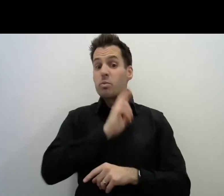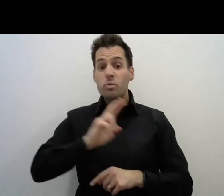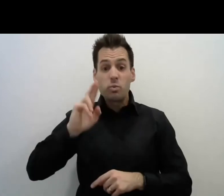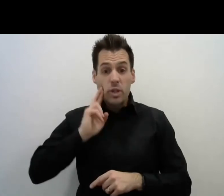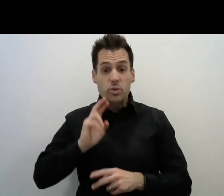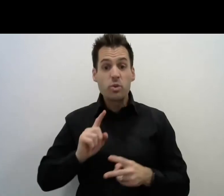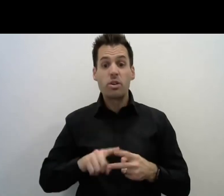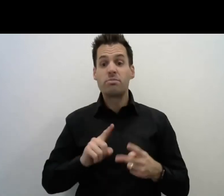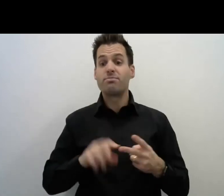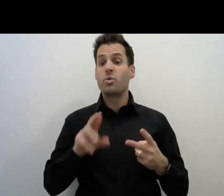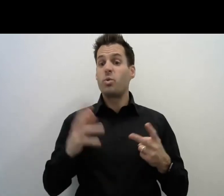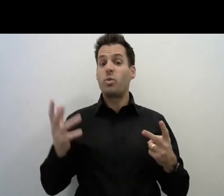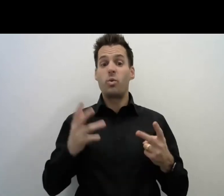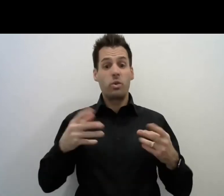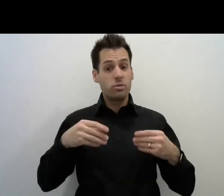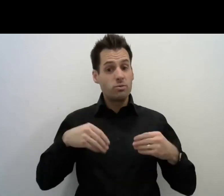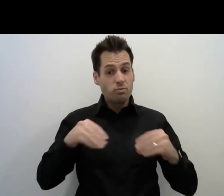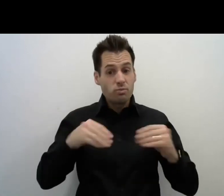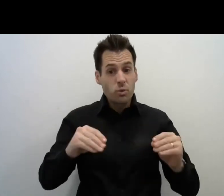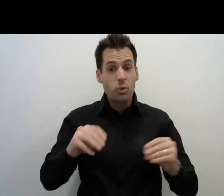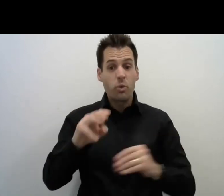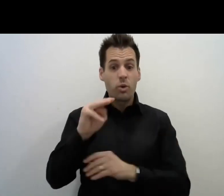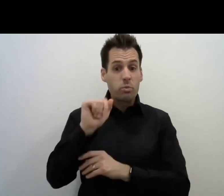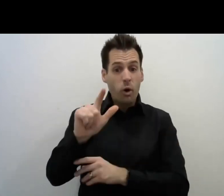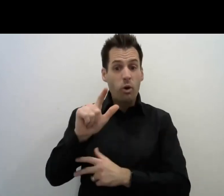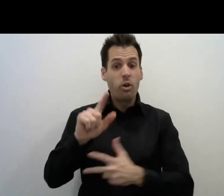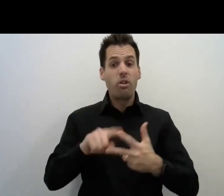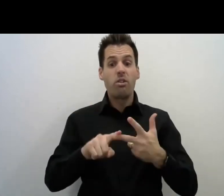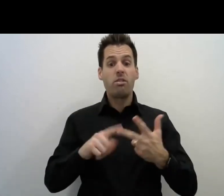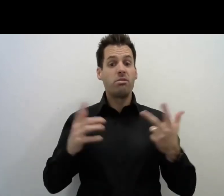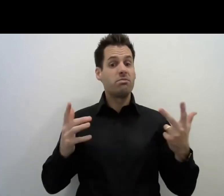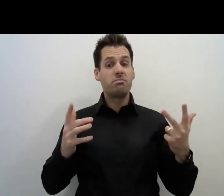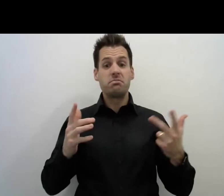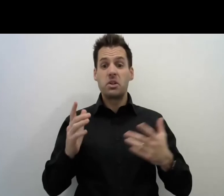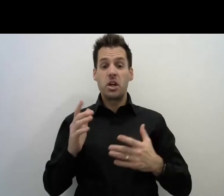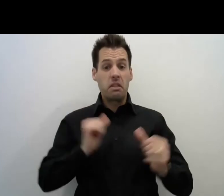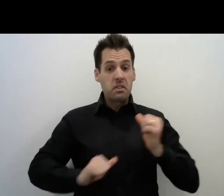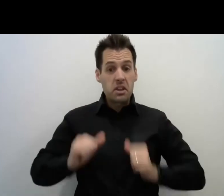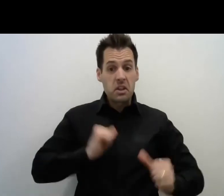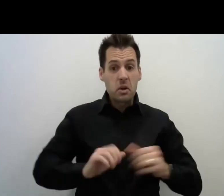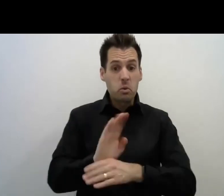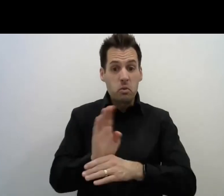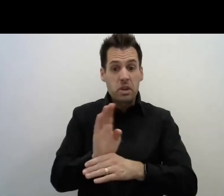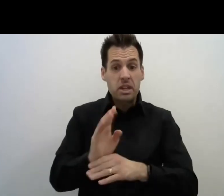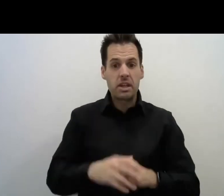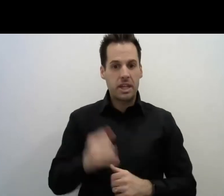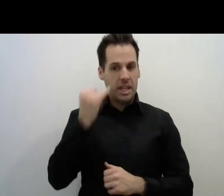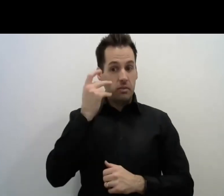you know center or a store or theater and you see a team where the dog is responding to